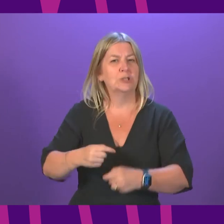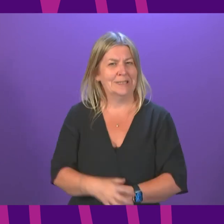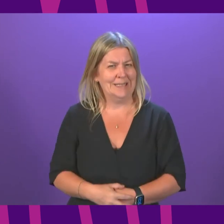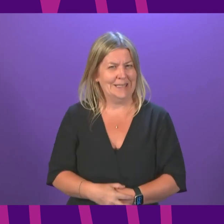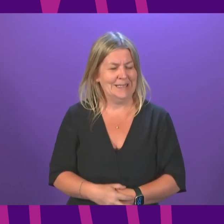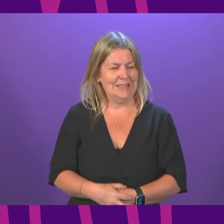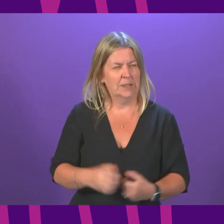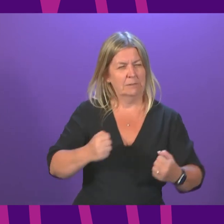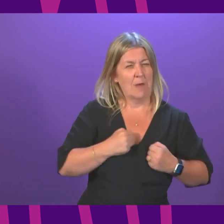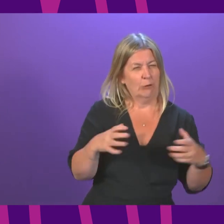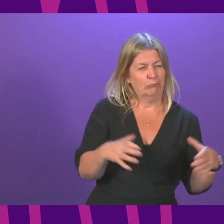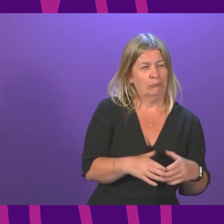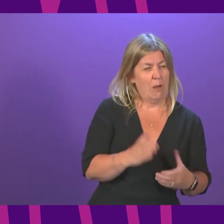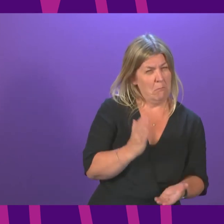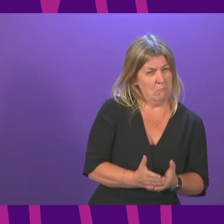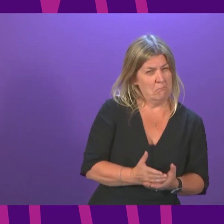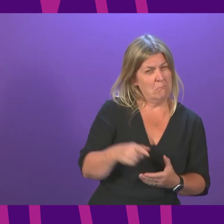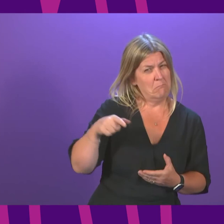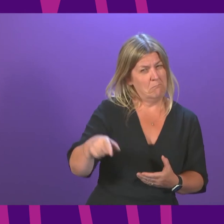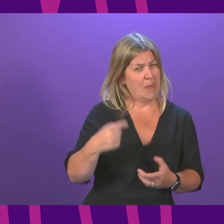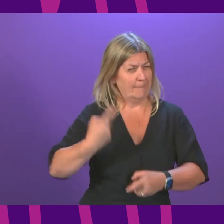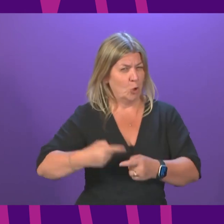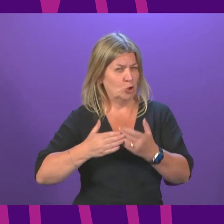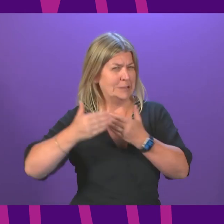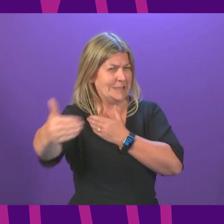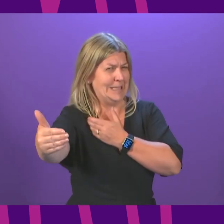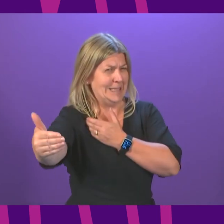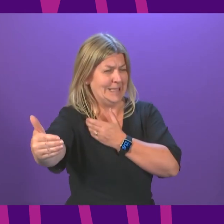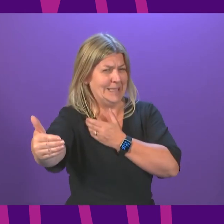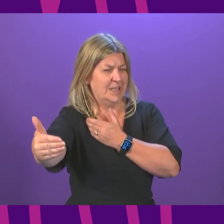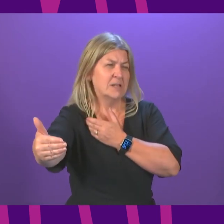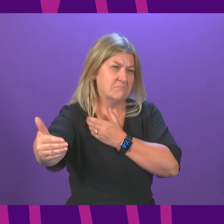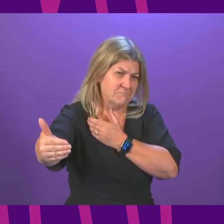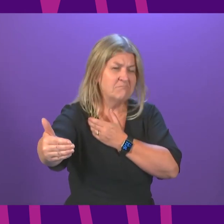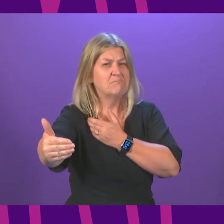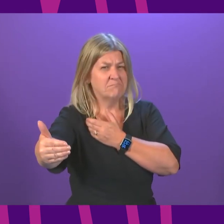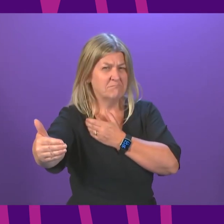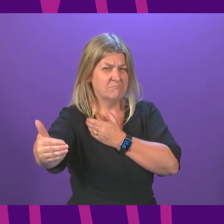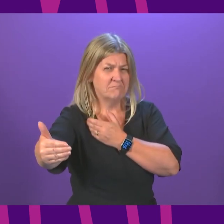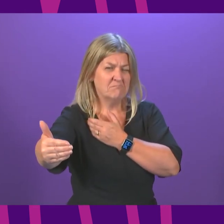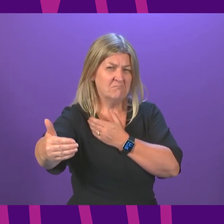and a new app to help people, and it has provided free travel for care and health workers. I